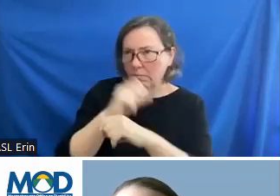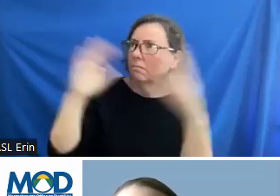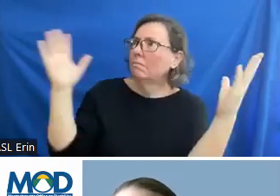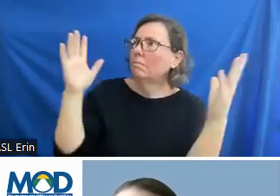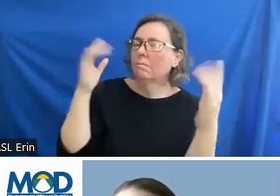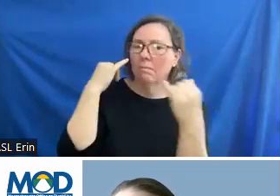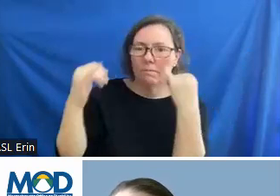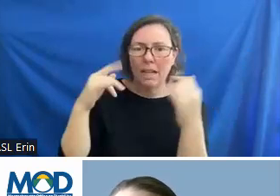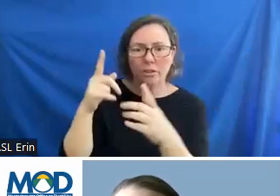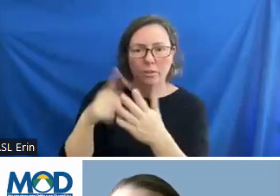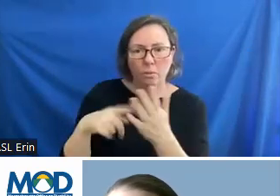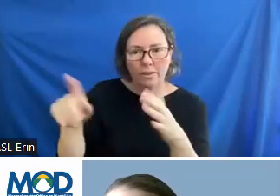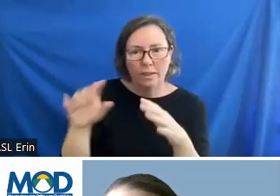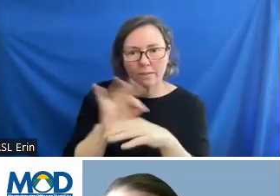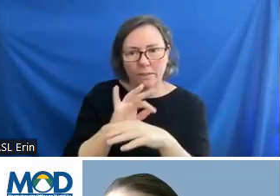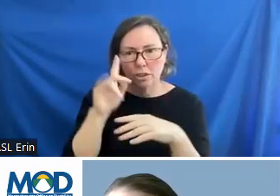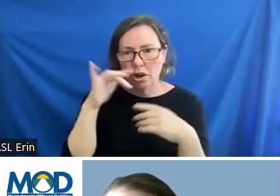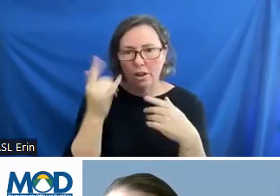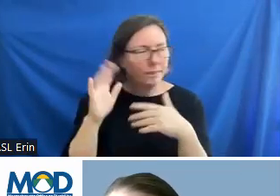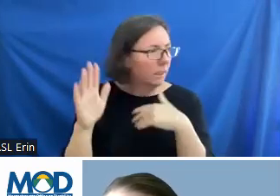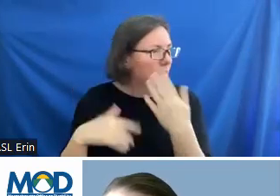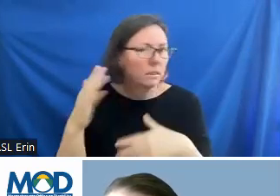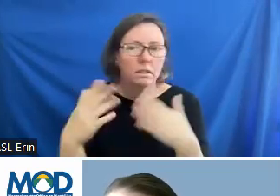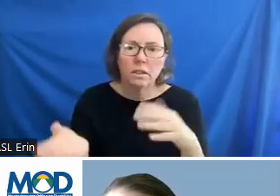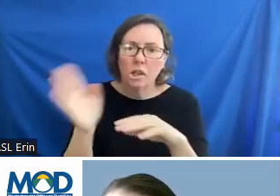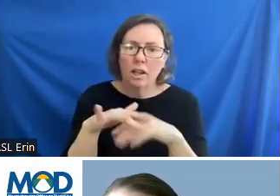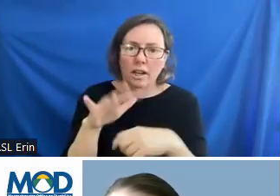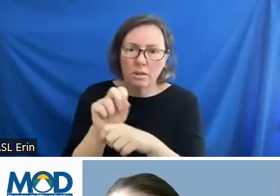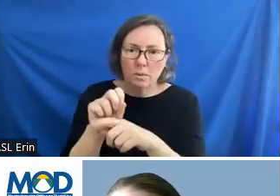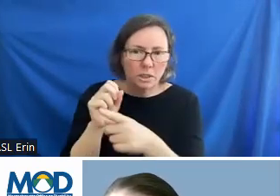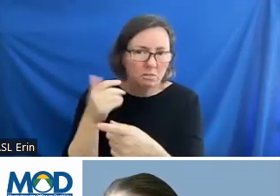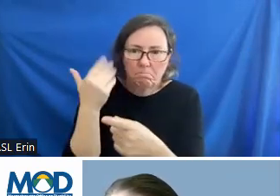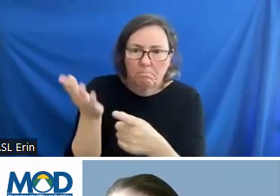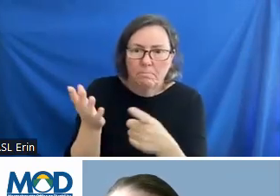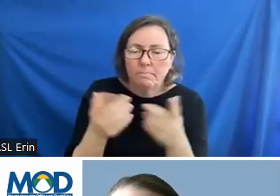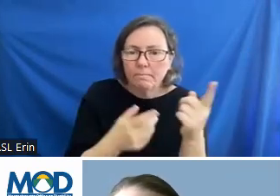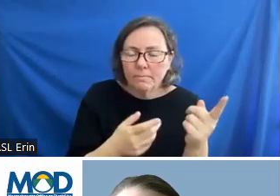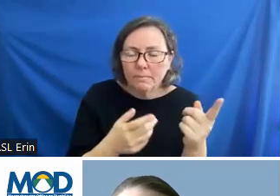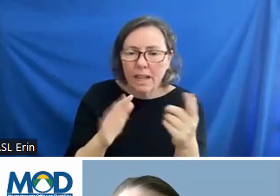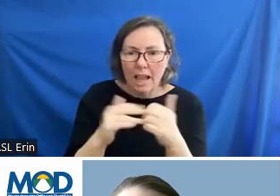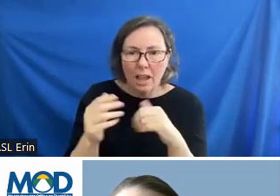how the employee is going to present at work and how that's going to sort of effect them.